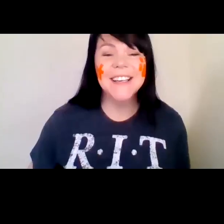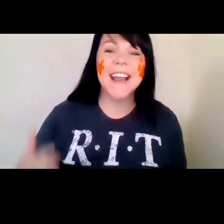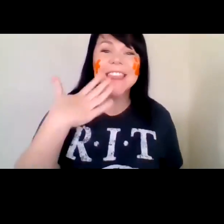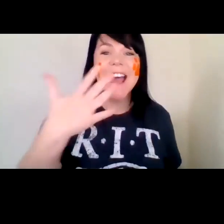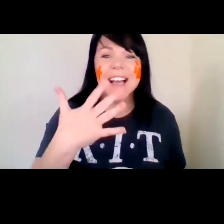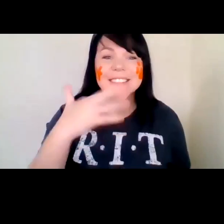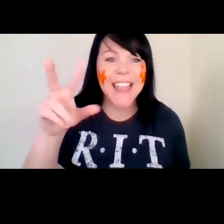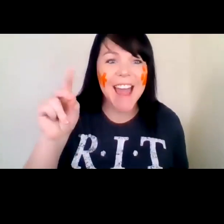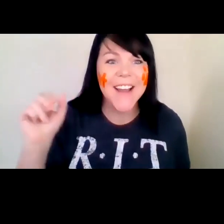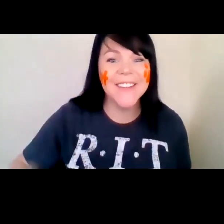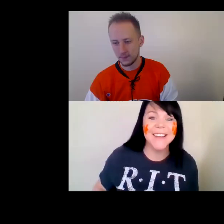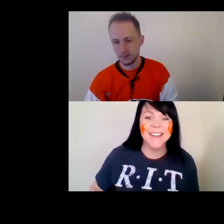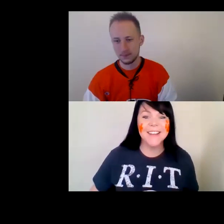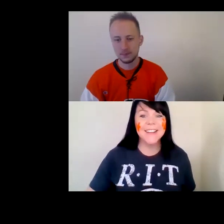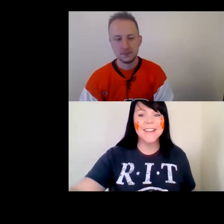Michelle: Thanks, Vladimir.